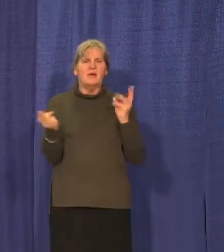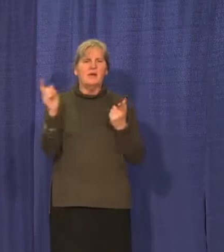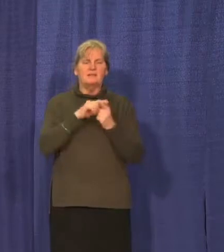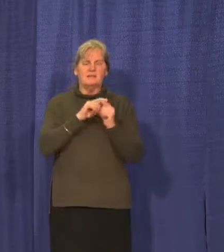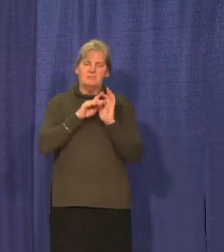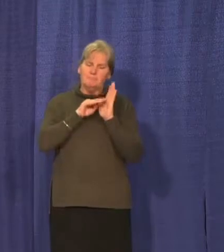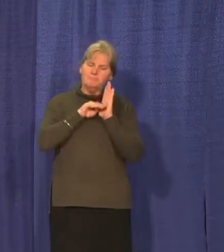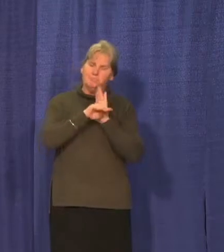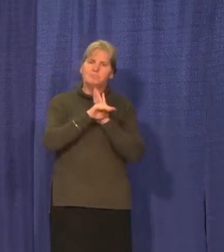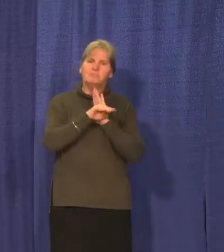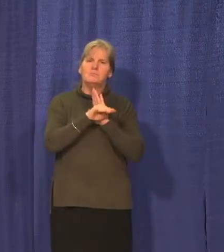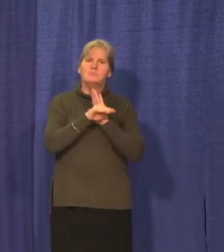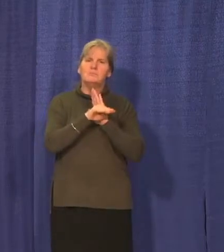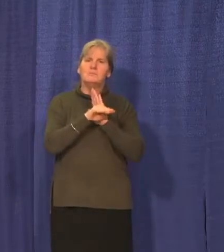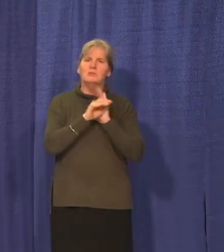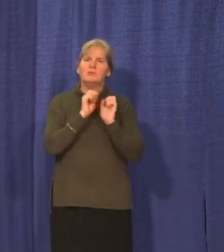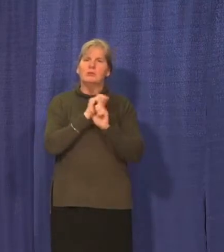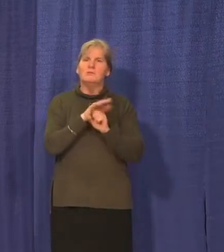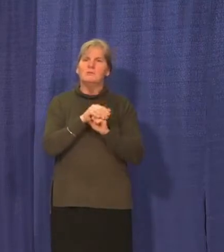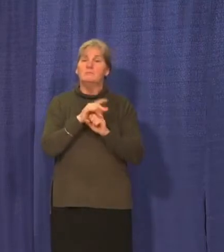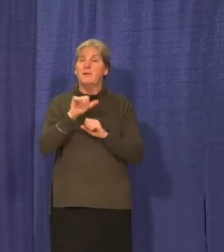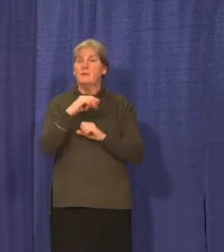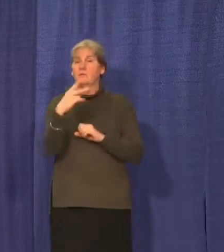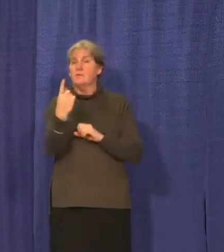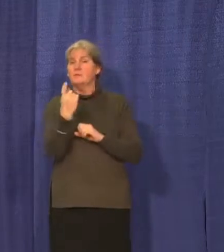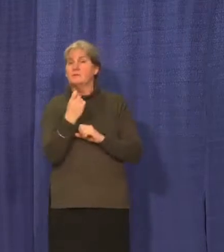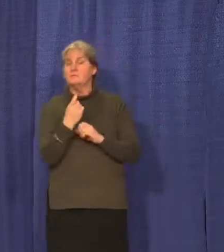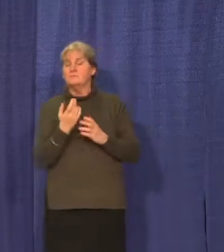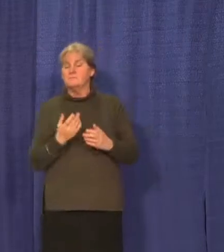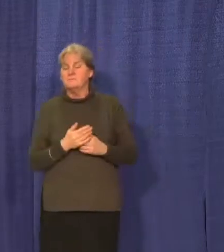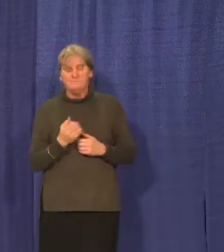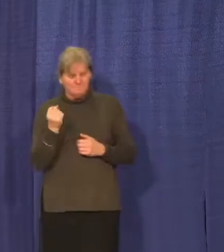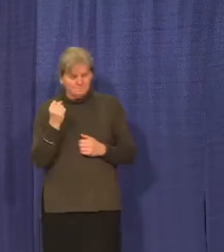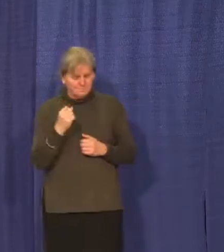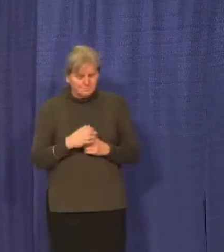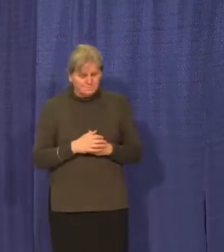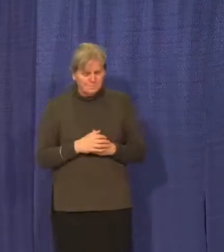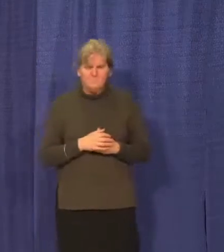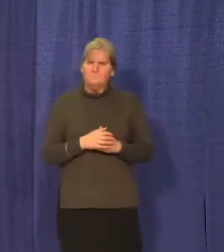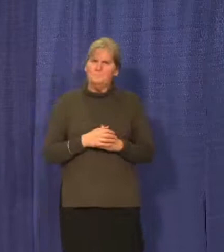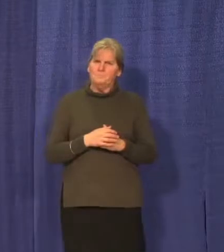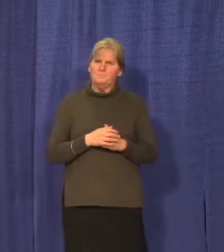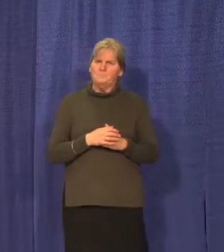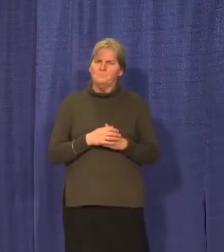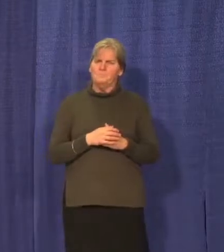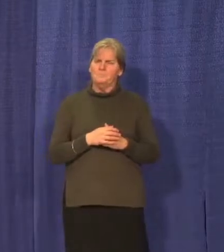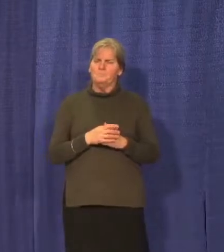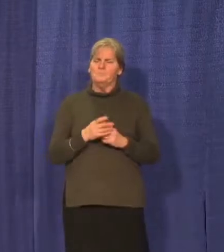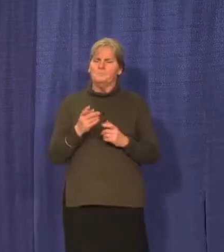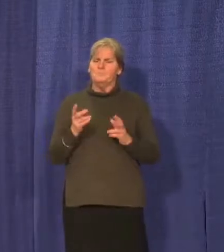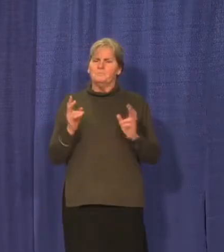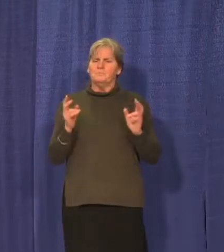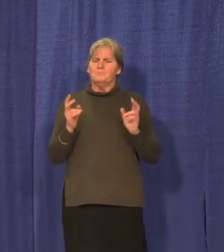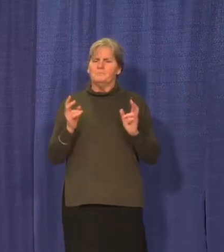Pat: Thank you. Do you have a second question? Reporter: I do. I would like to refer back to